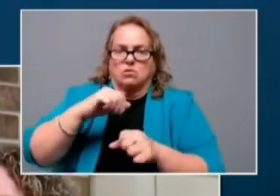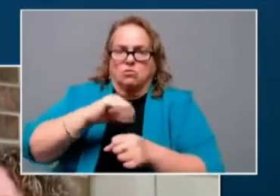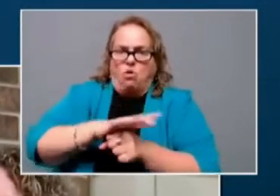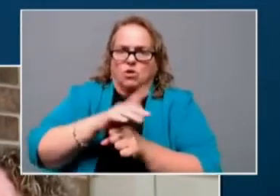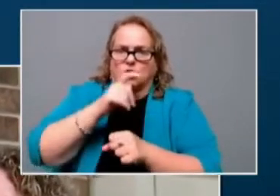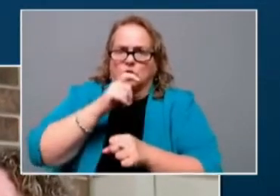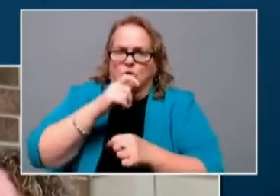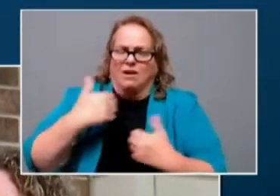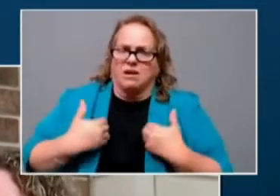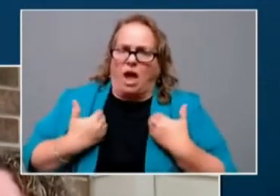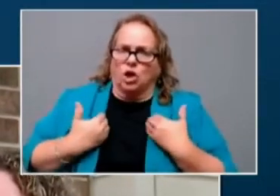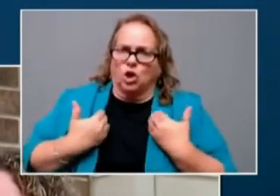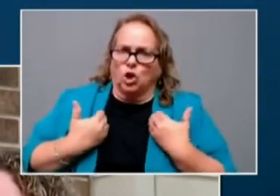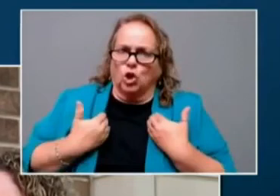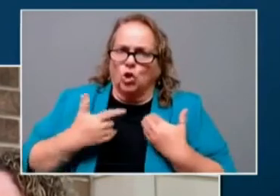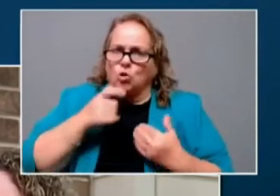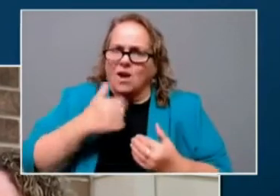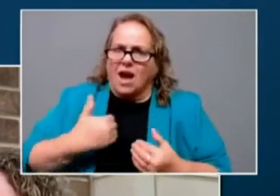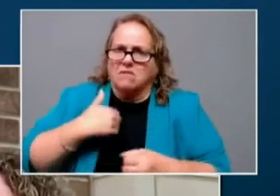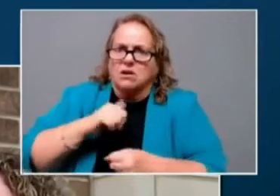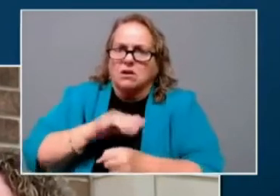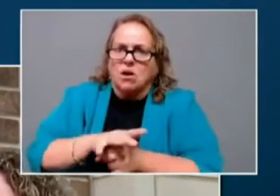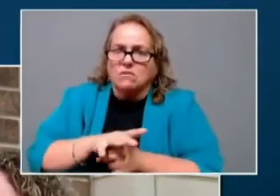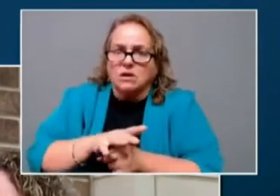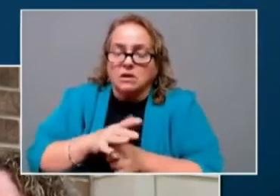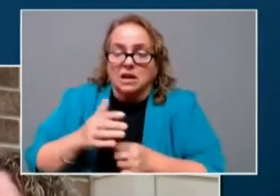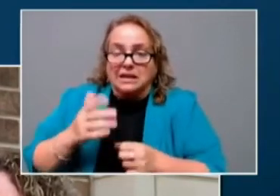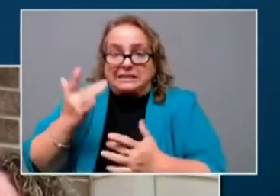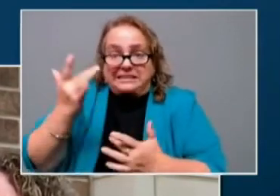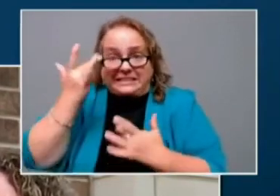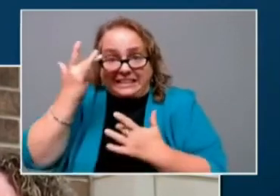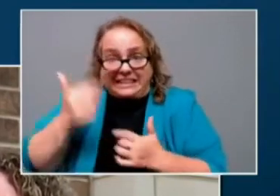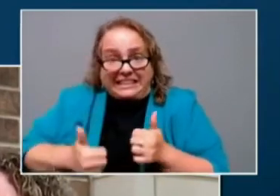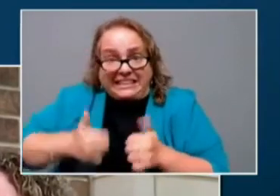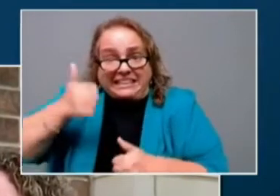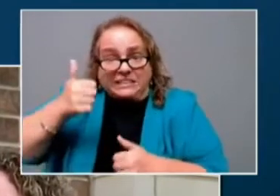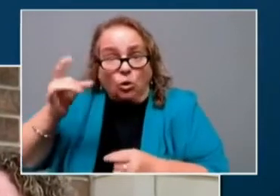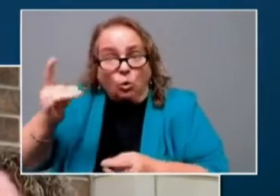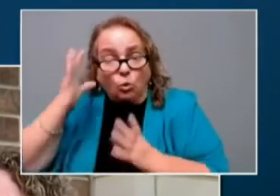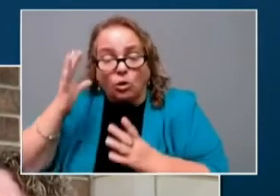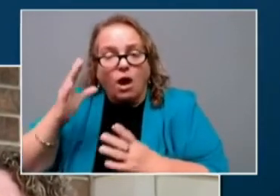ones that are the sickest are the ones that are unvaccinated. Um the ones that